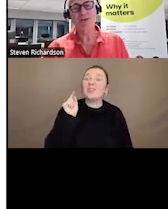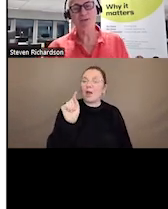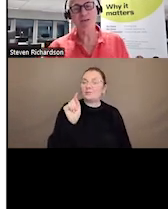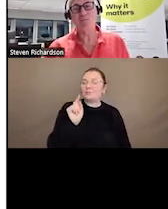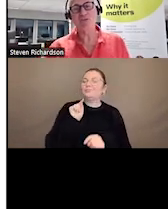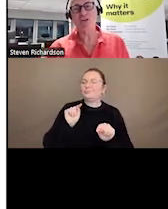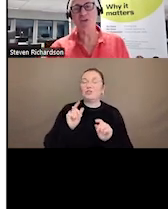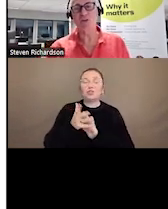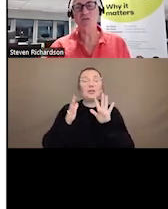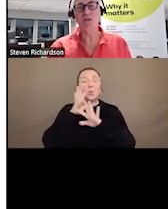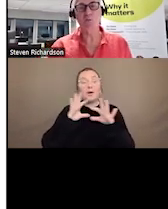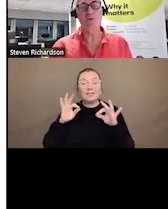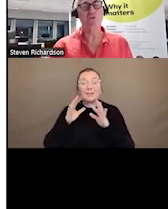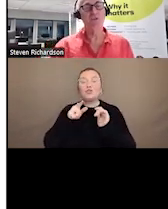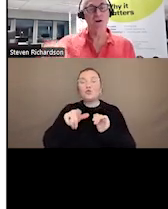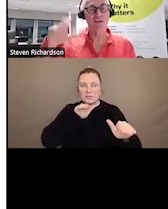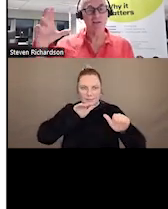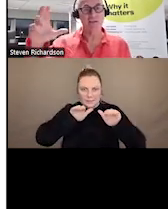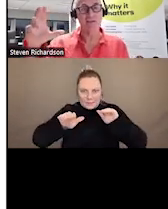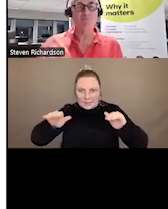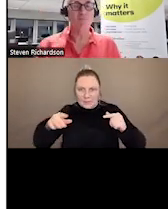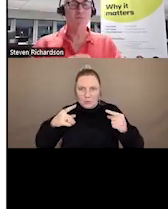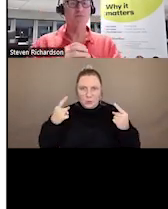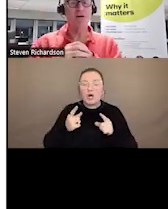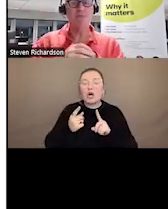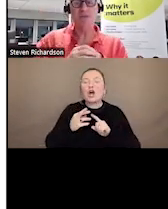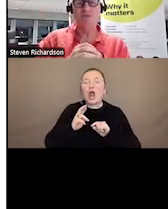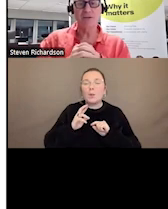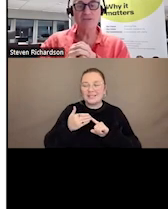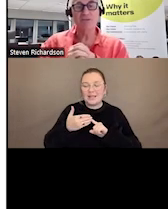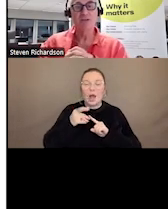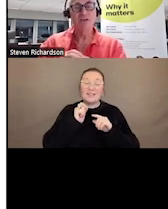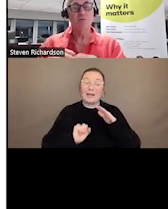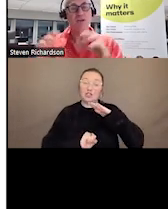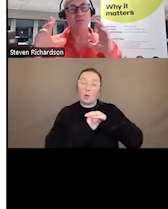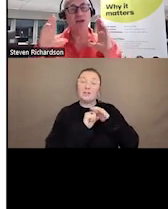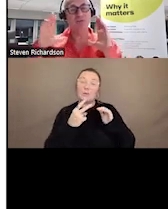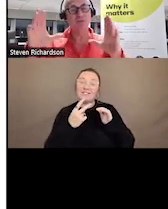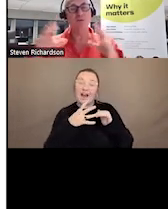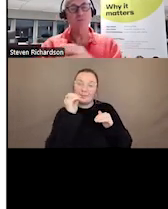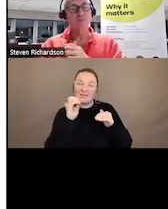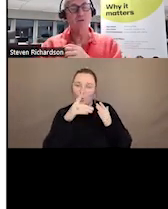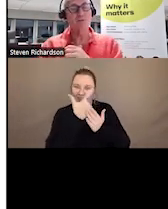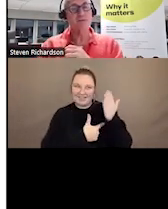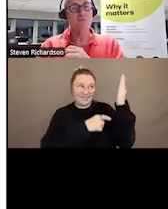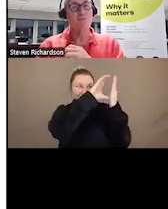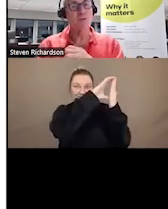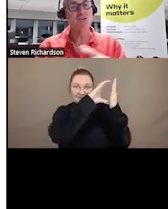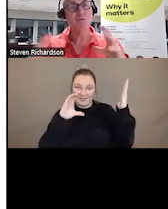mean? You reach out to your close networks. As I said, top 25% of your list, out of that you want